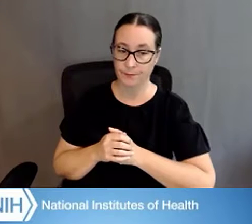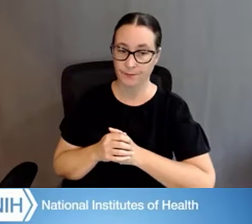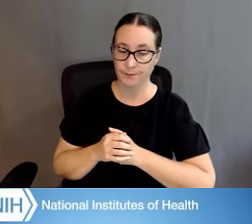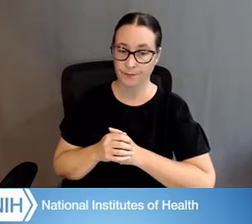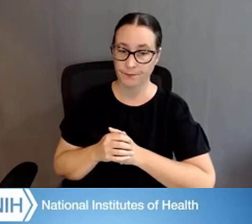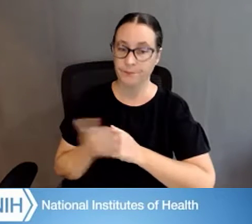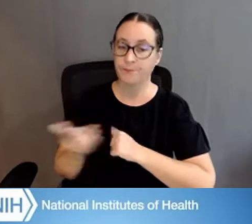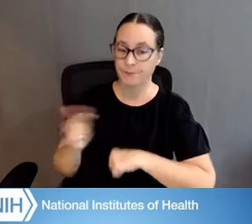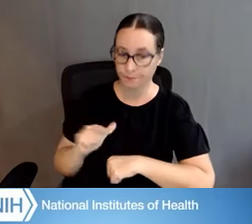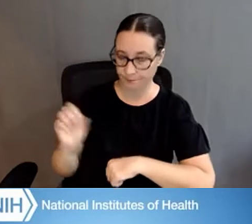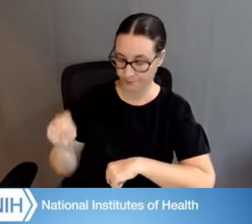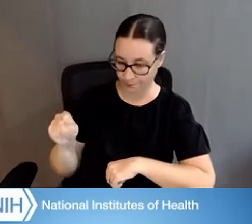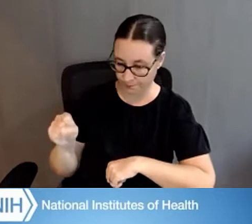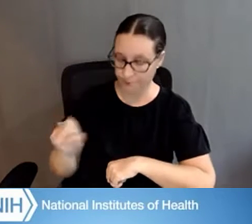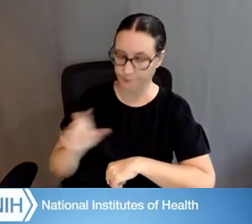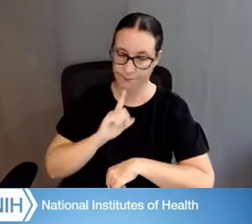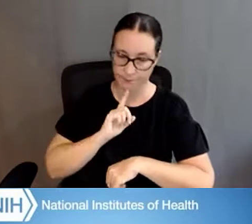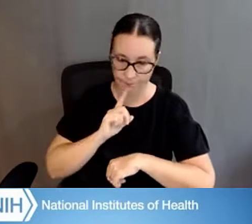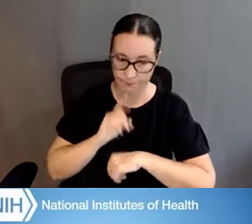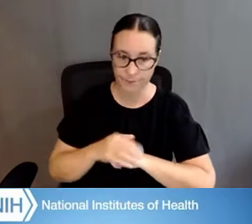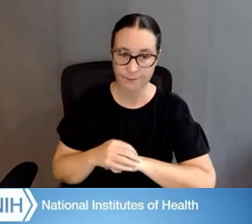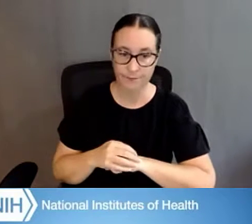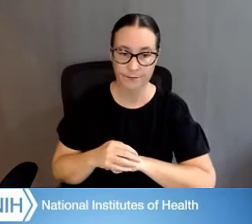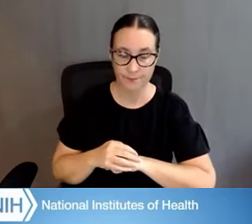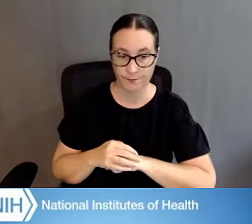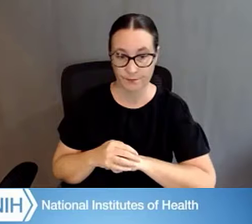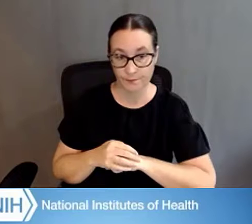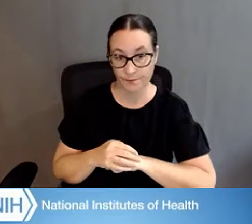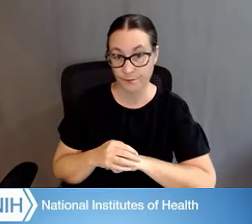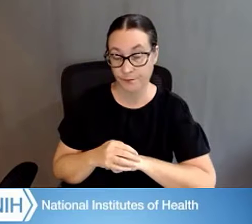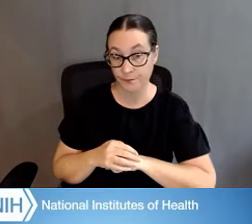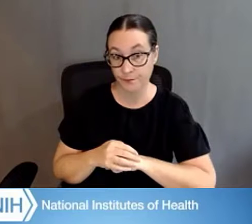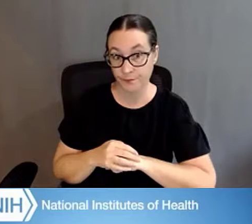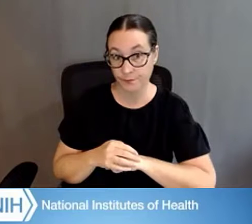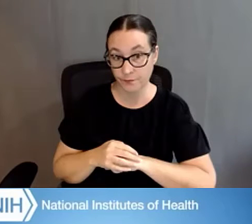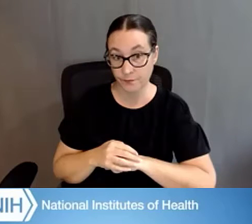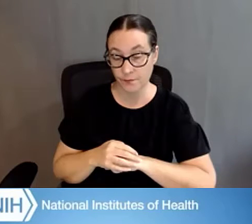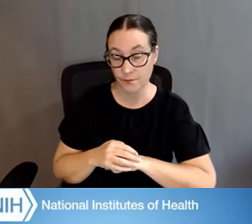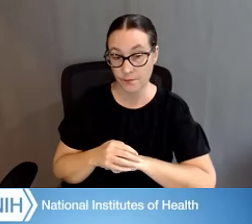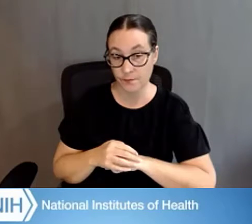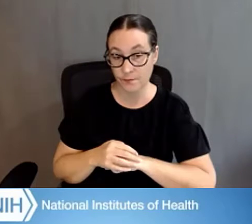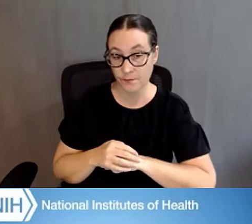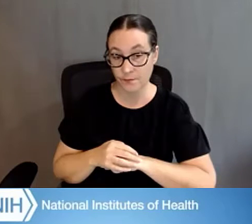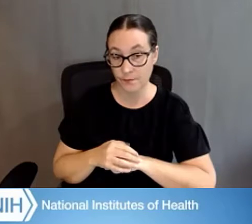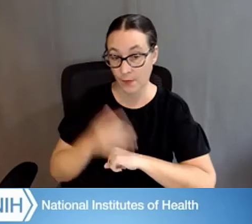Taunton Paine: Yes, sure. So I think in terms of qualitative data,